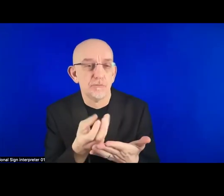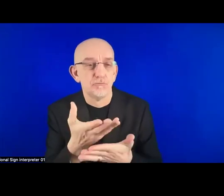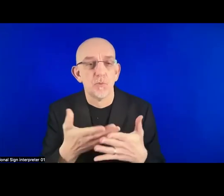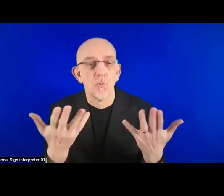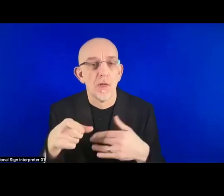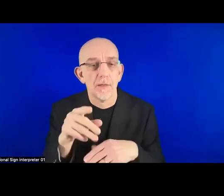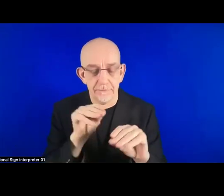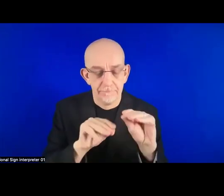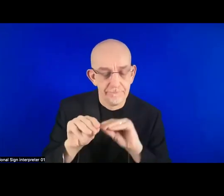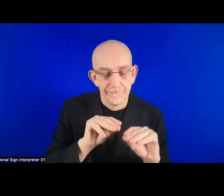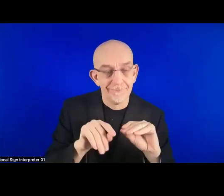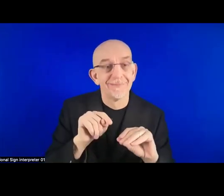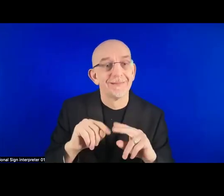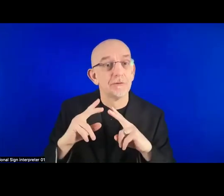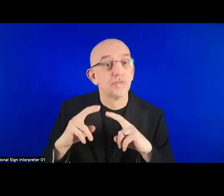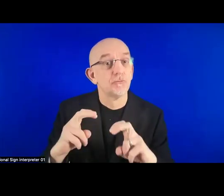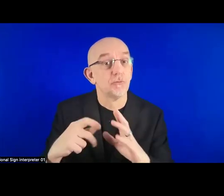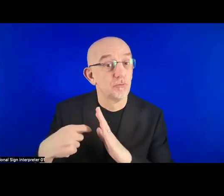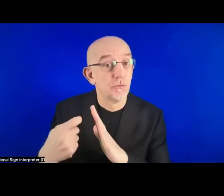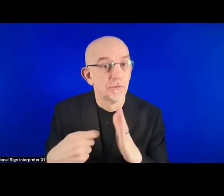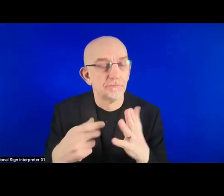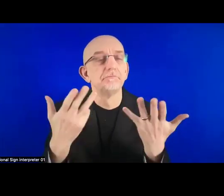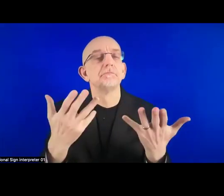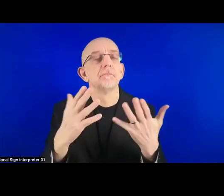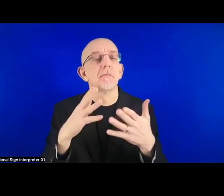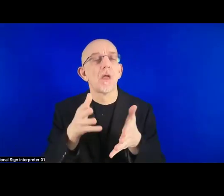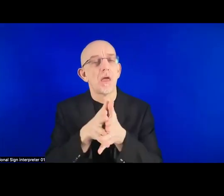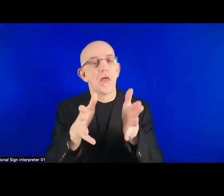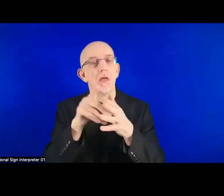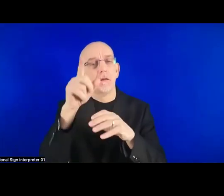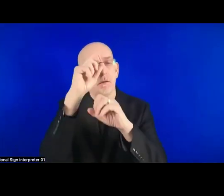this fellowship for a project entitled advancing feminist disability mad justice in human